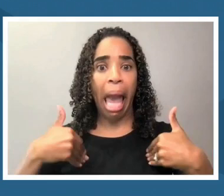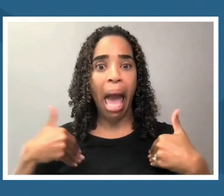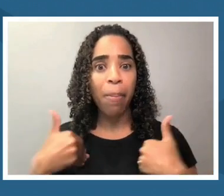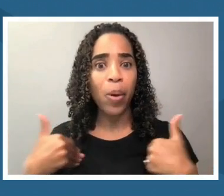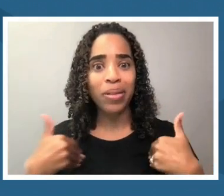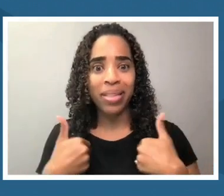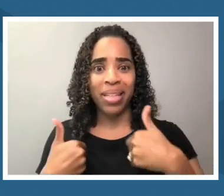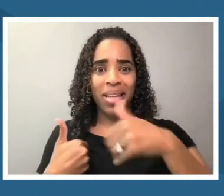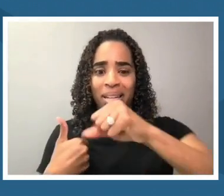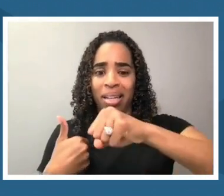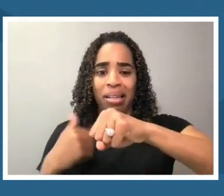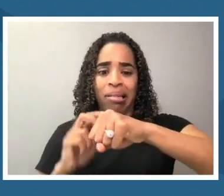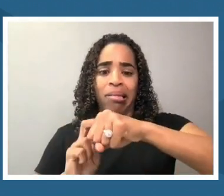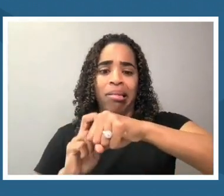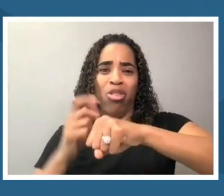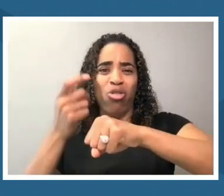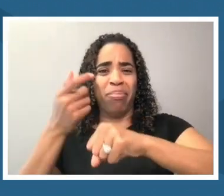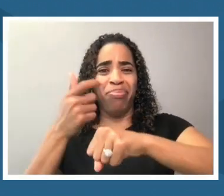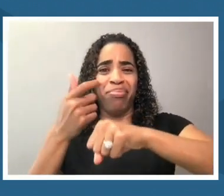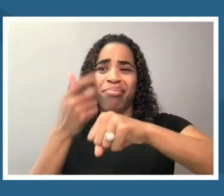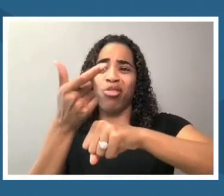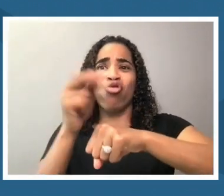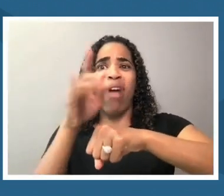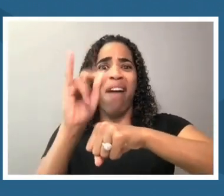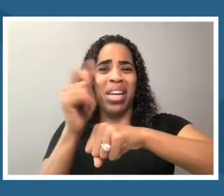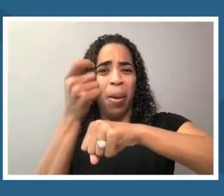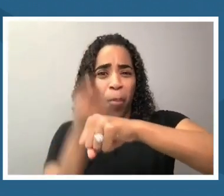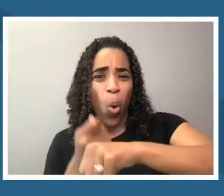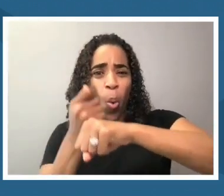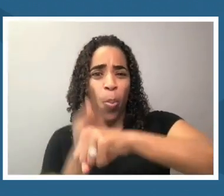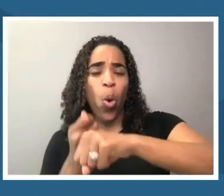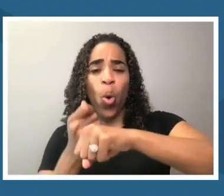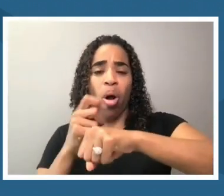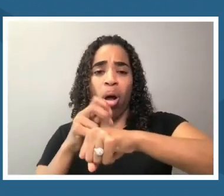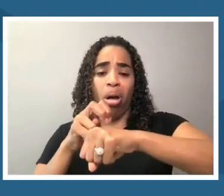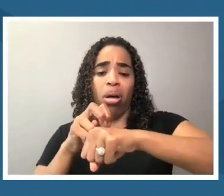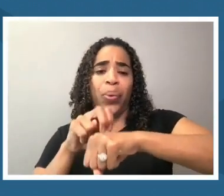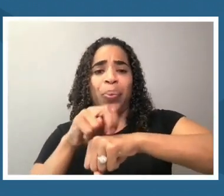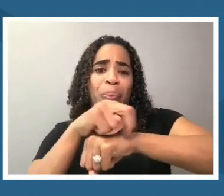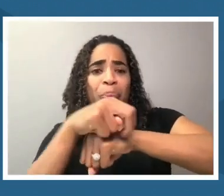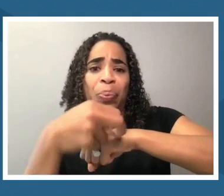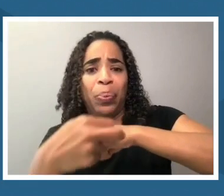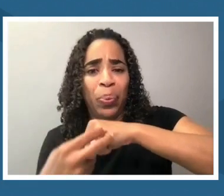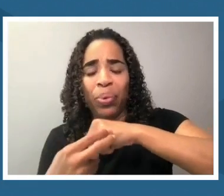deal with the gravity on those planets and having students not only imagine